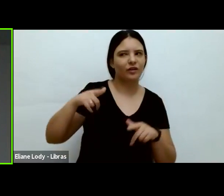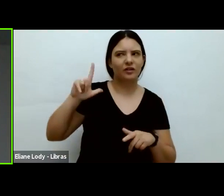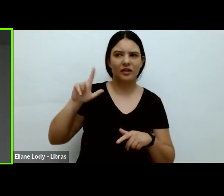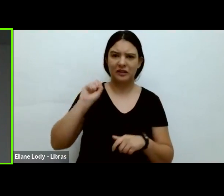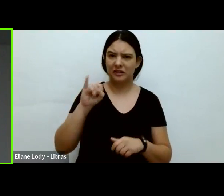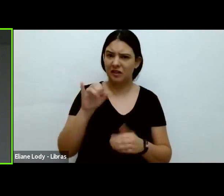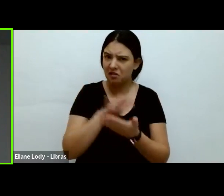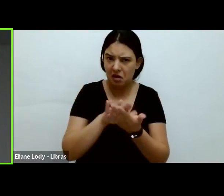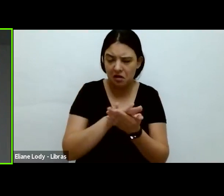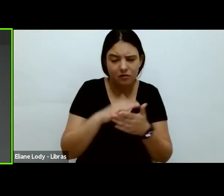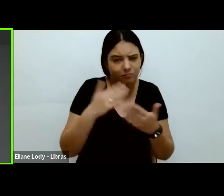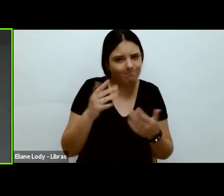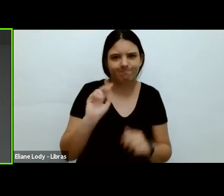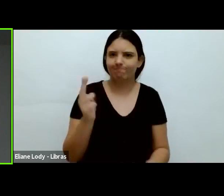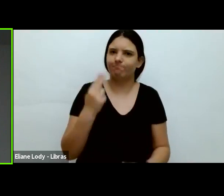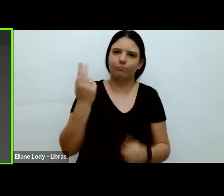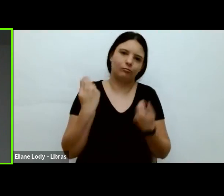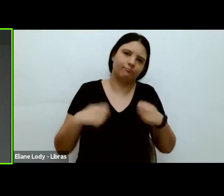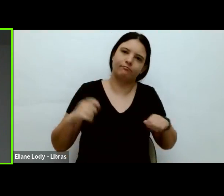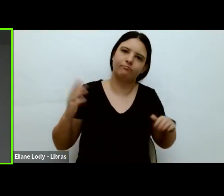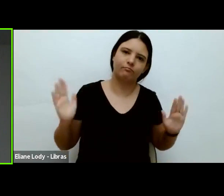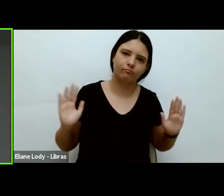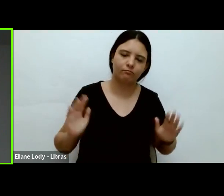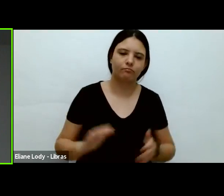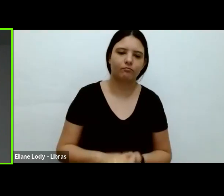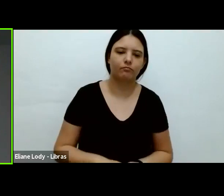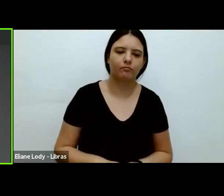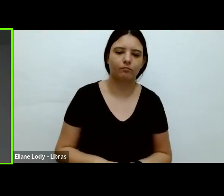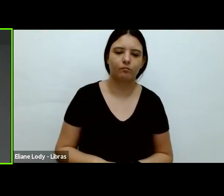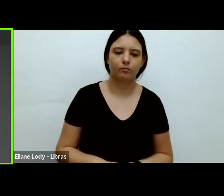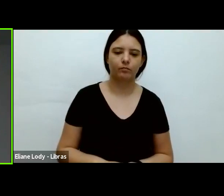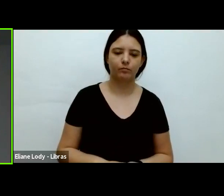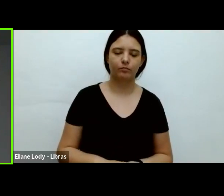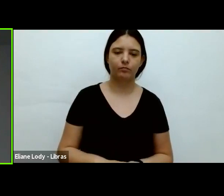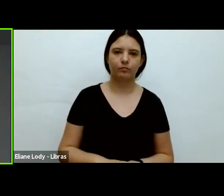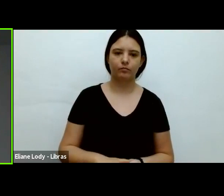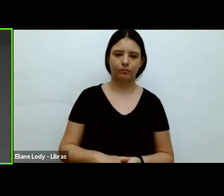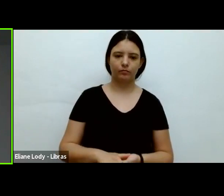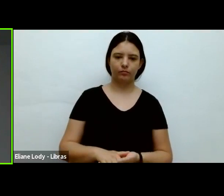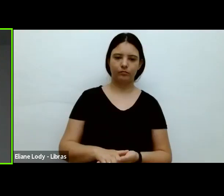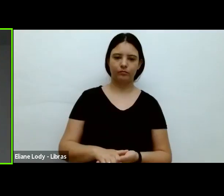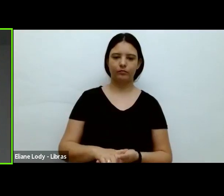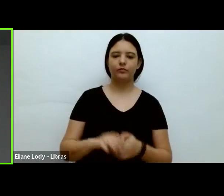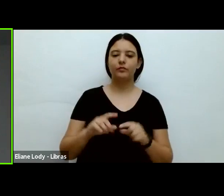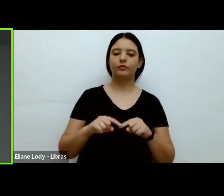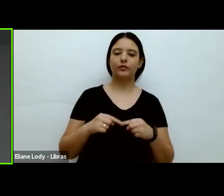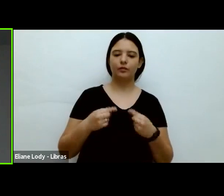But I can. Well, emerging, or. understood